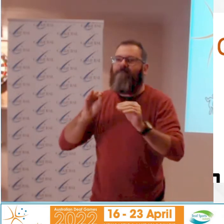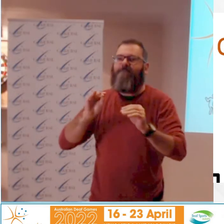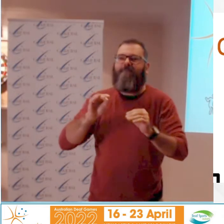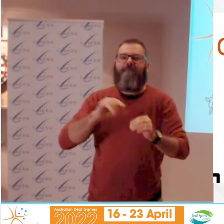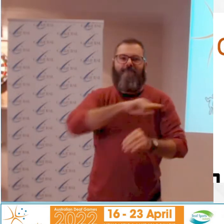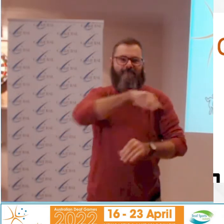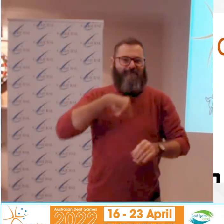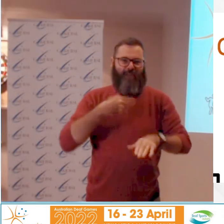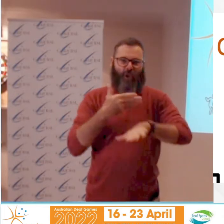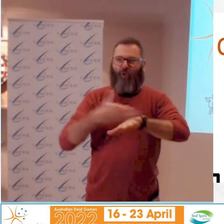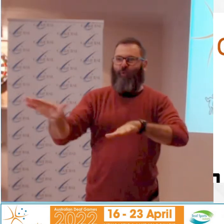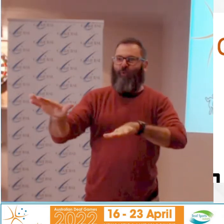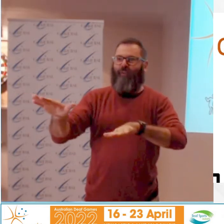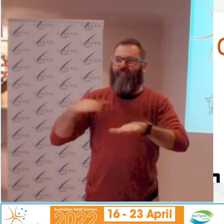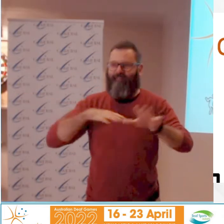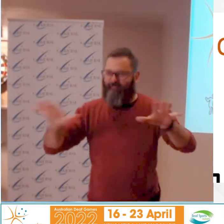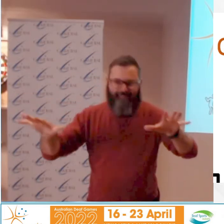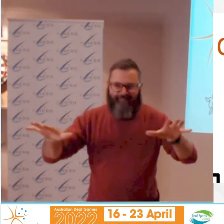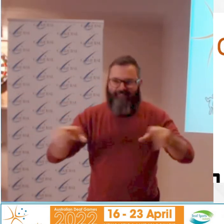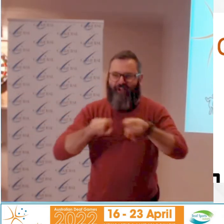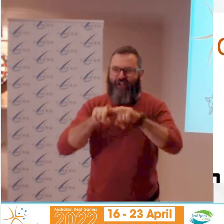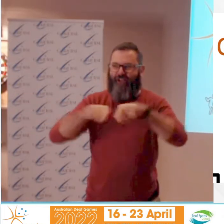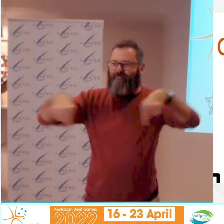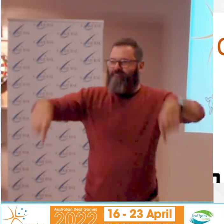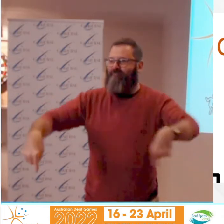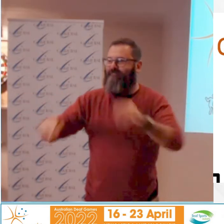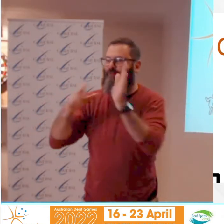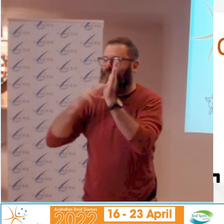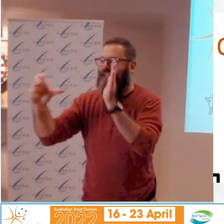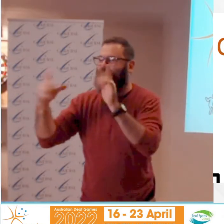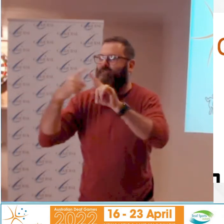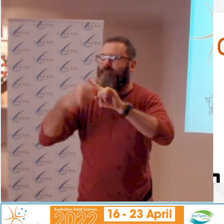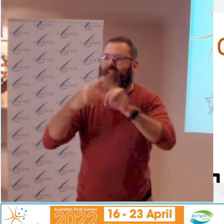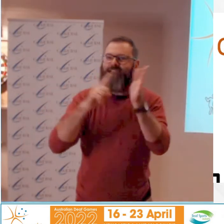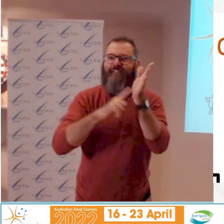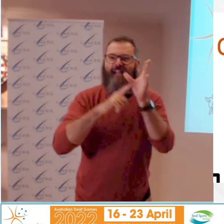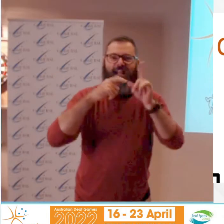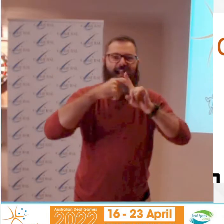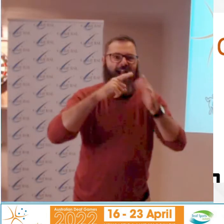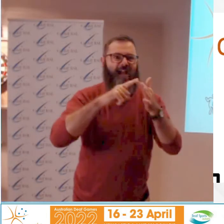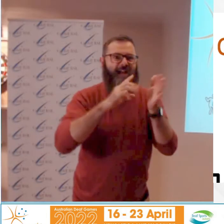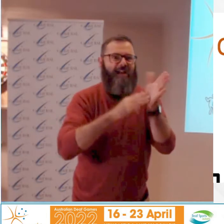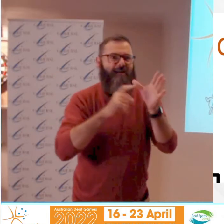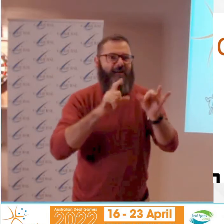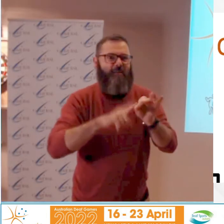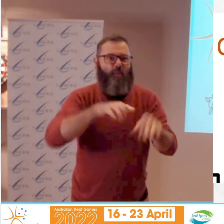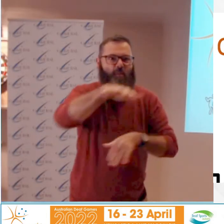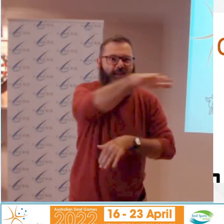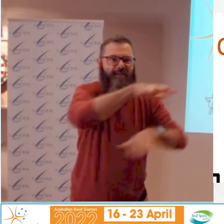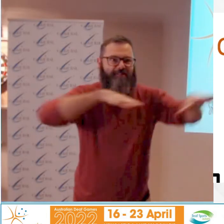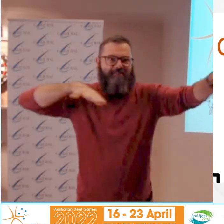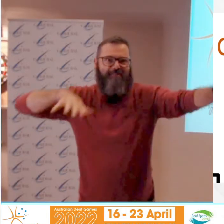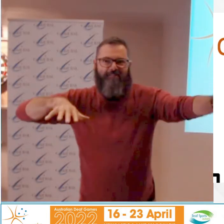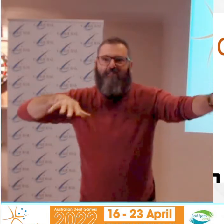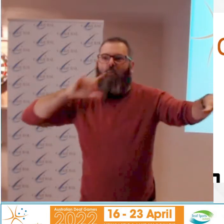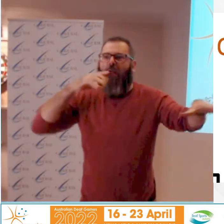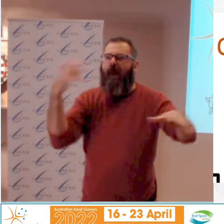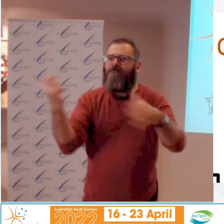cultural program please do let us know i'm very new to all of this and um the Newcastle and our